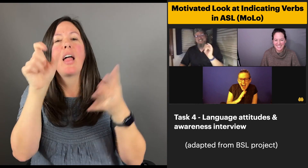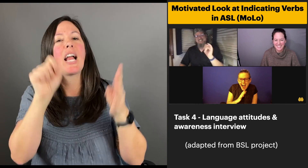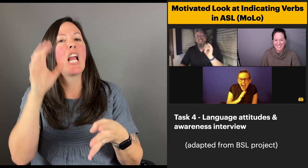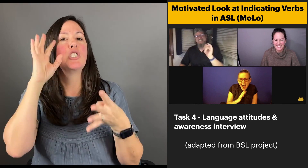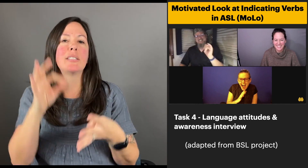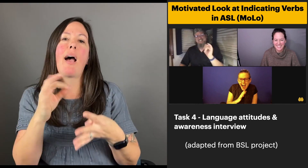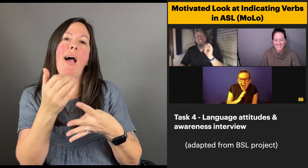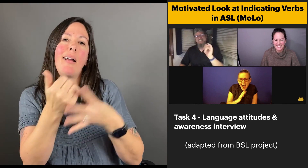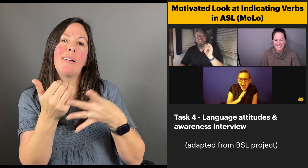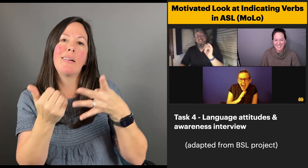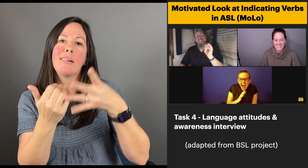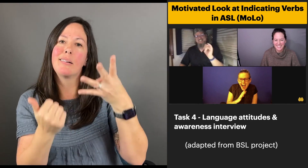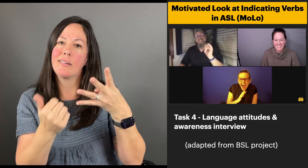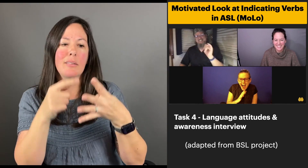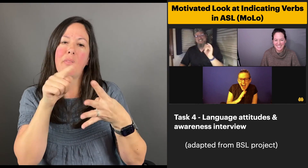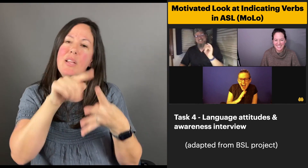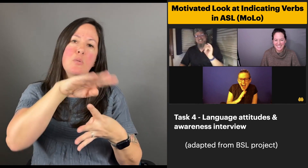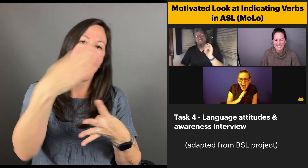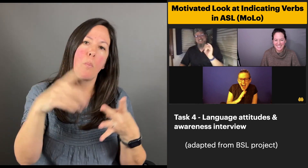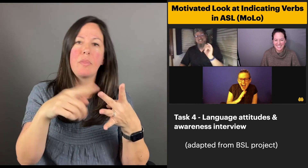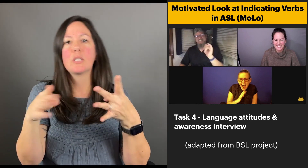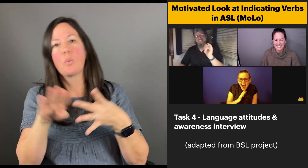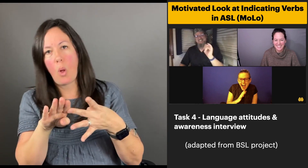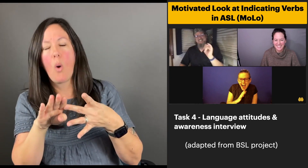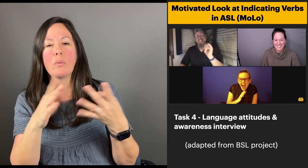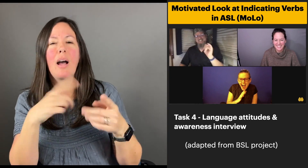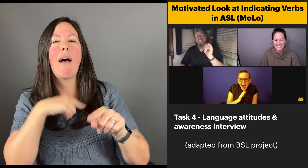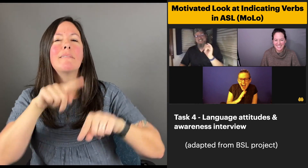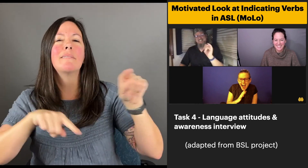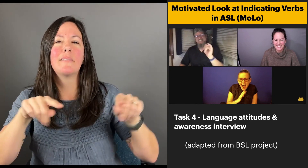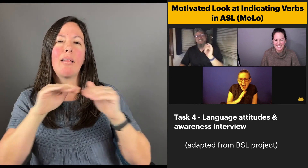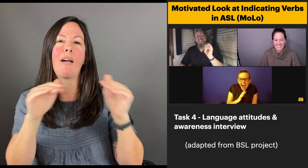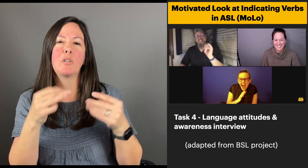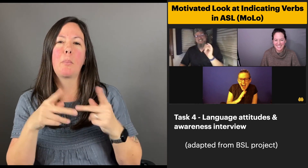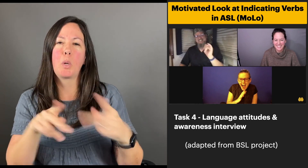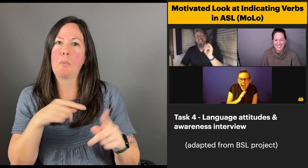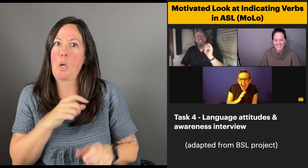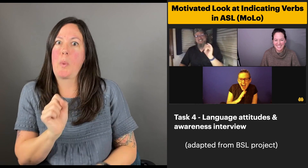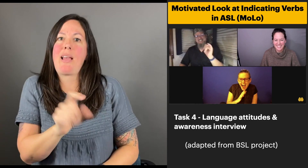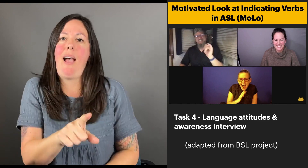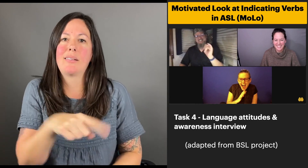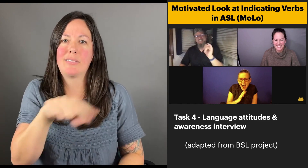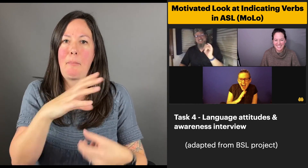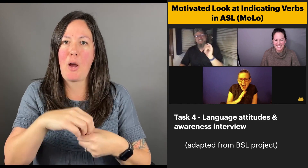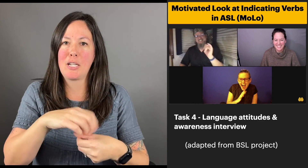of the tasks whether they permitted um their data to be open access or closed